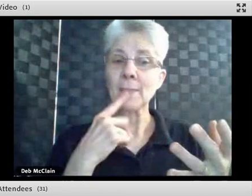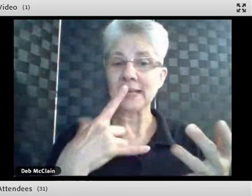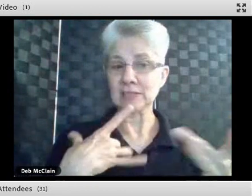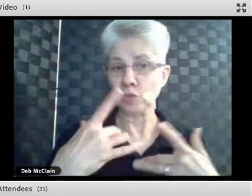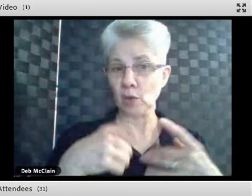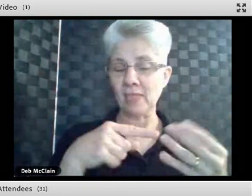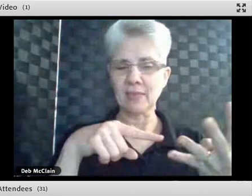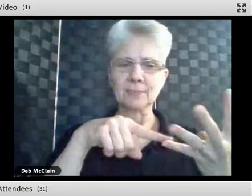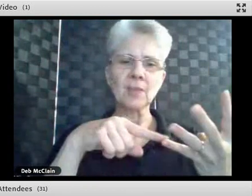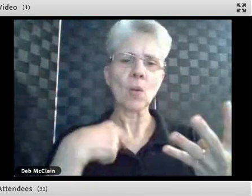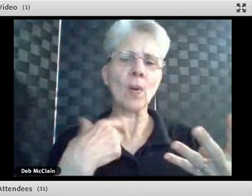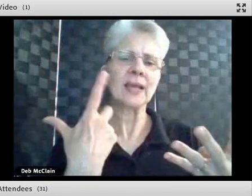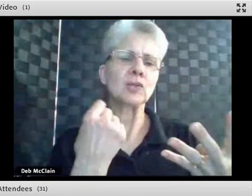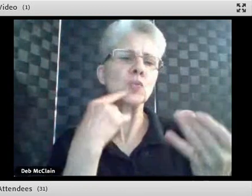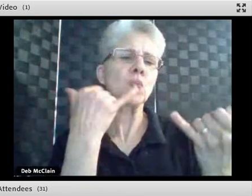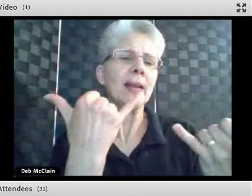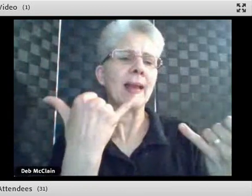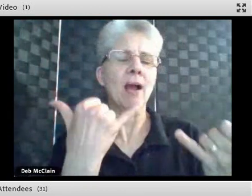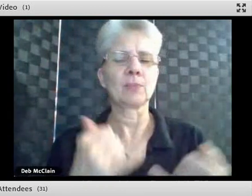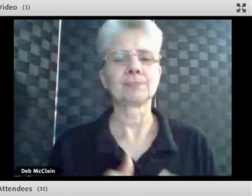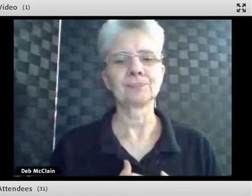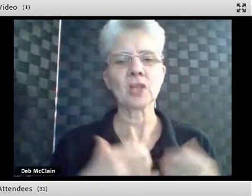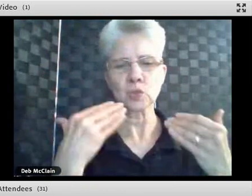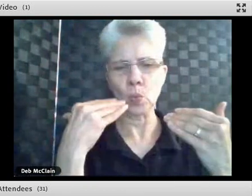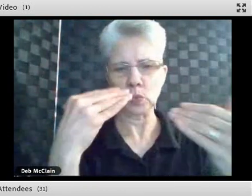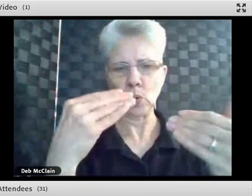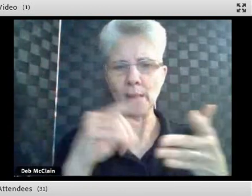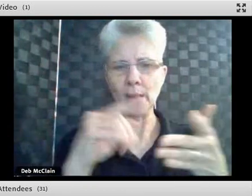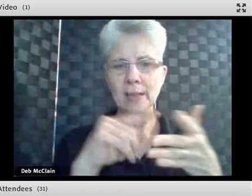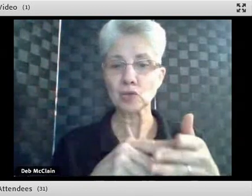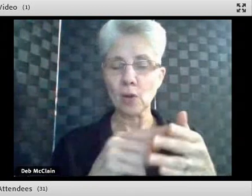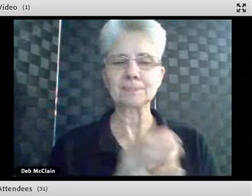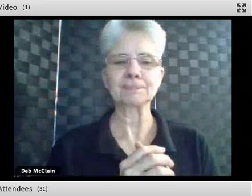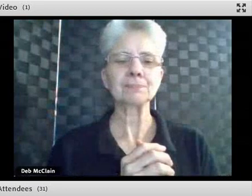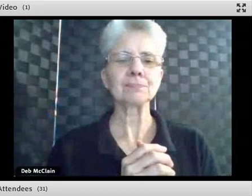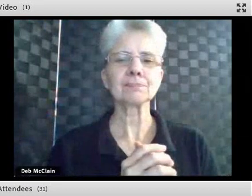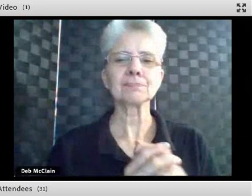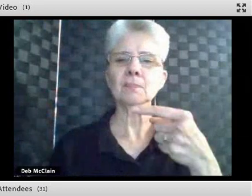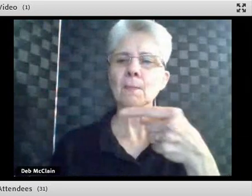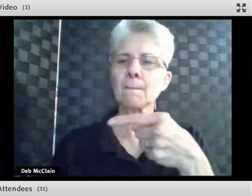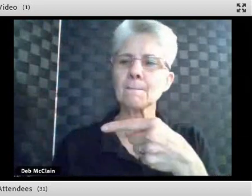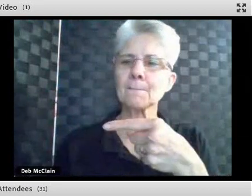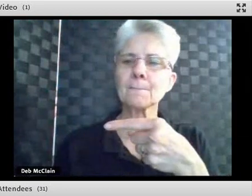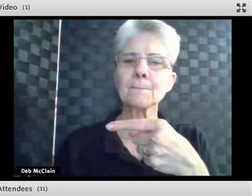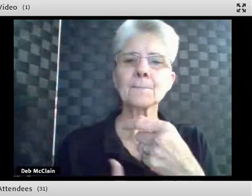And what could you do right now? So we'll go ahead and get started.